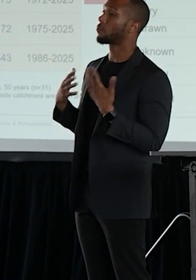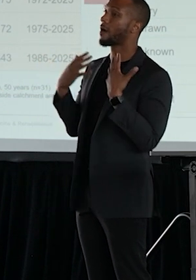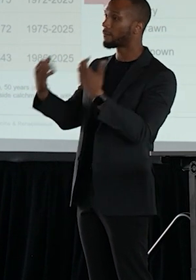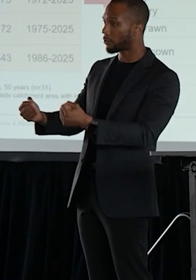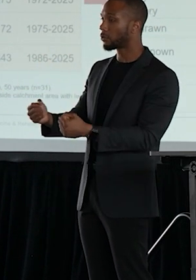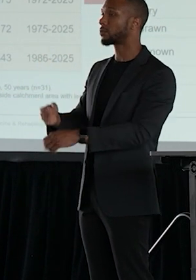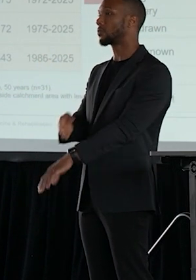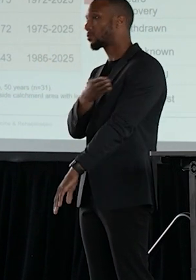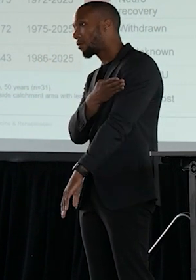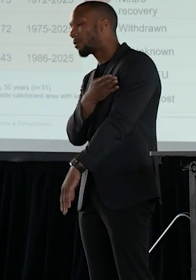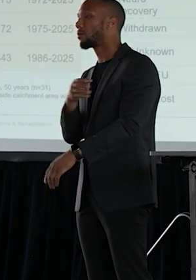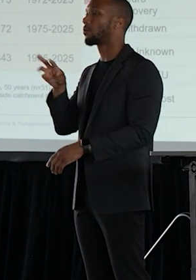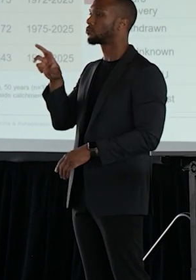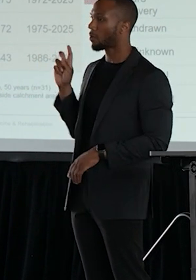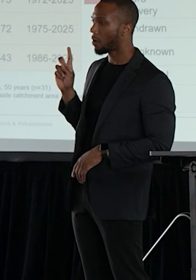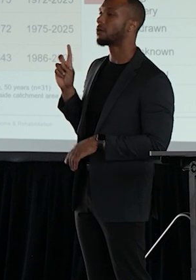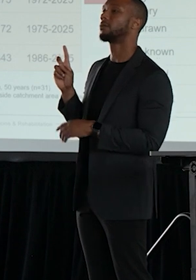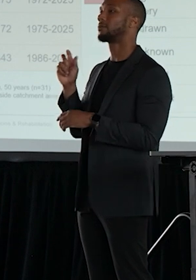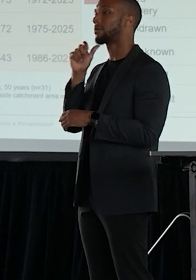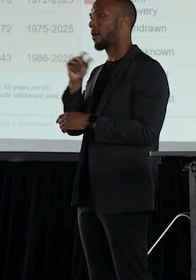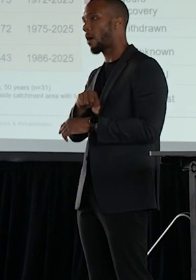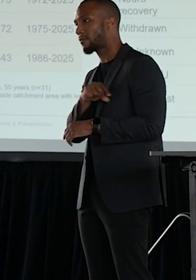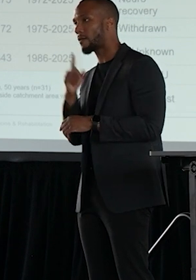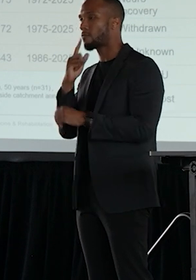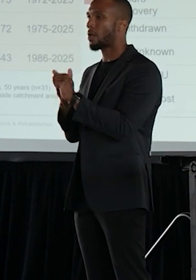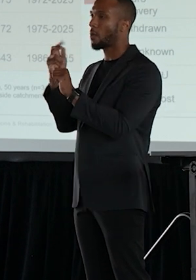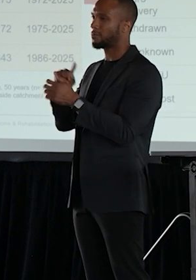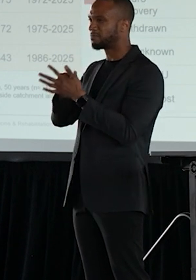withdrawal, so it's not eligible follow up, but we do have about